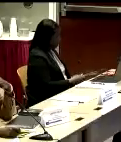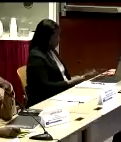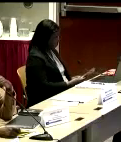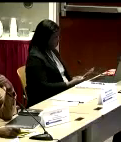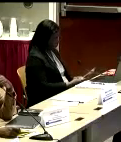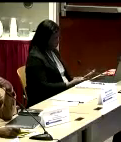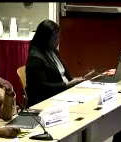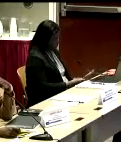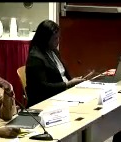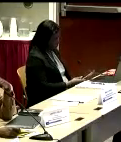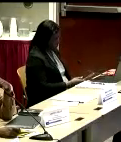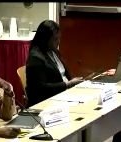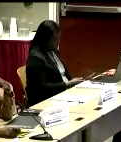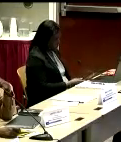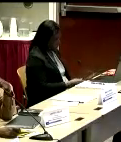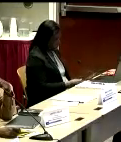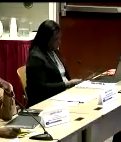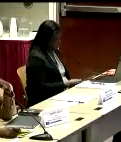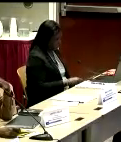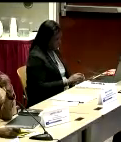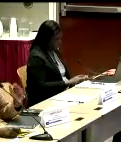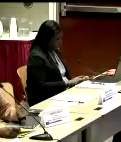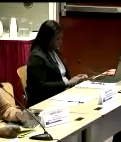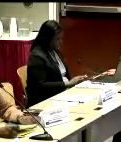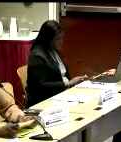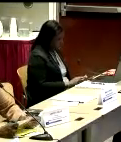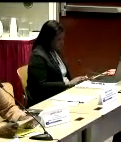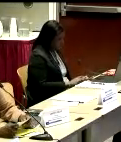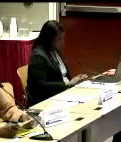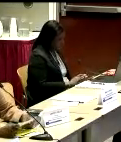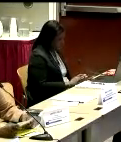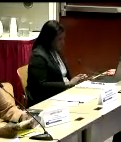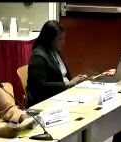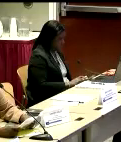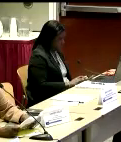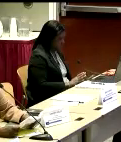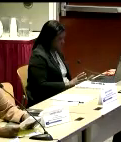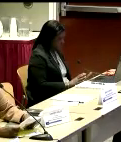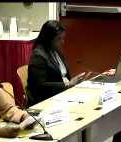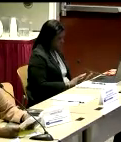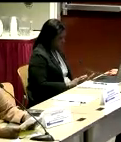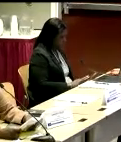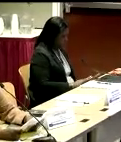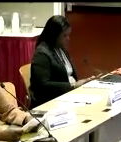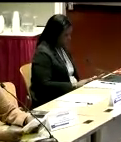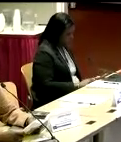The now sunset Health Equity Workgroup of the ACD put forth action items